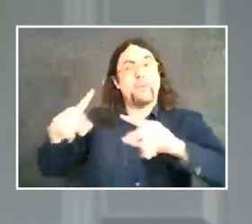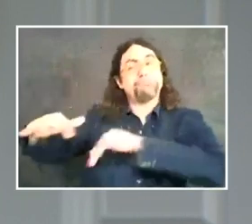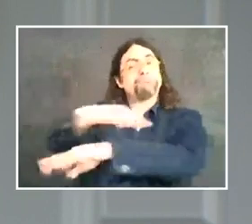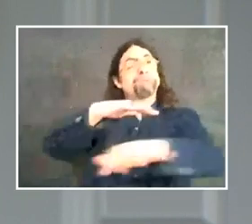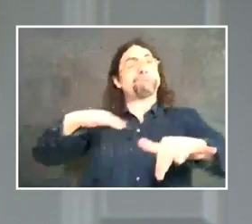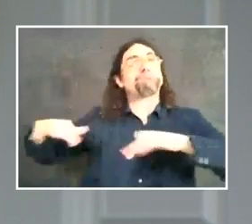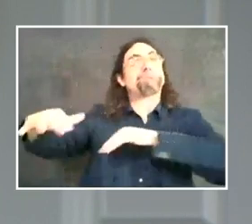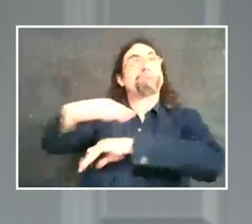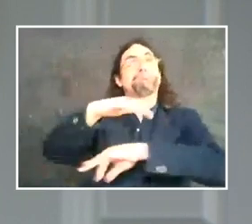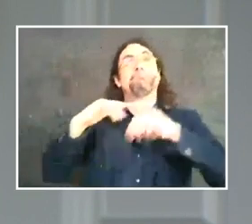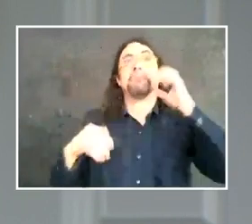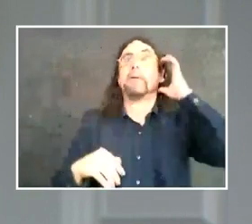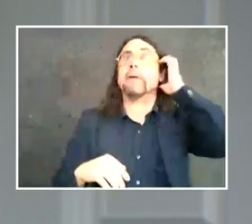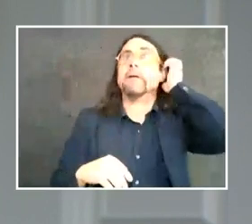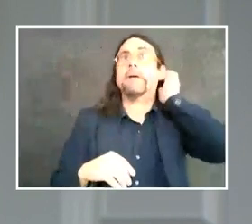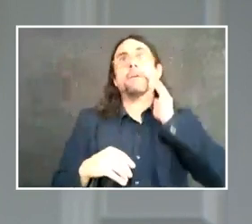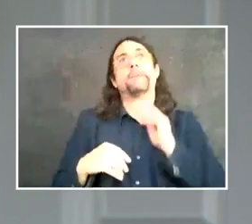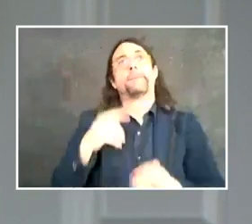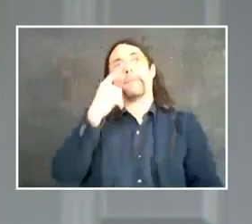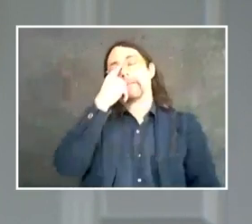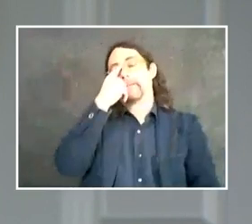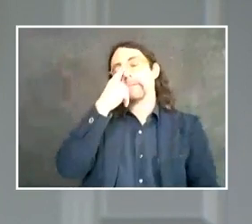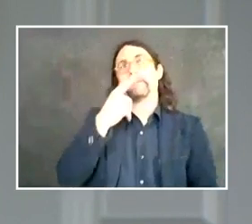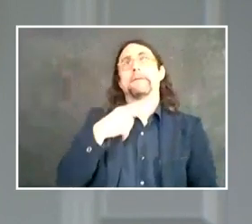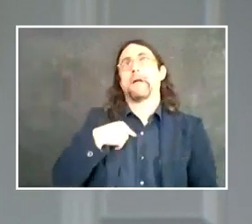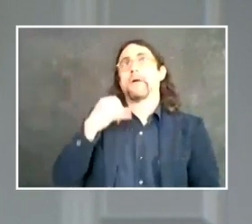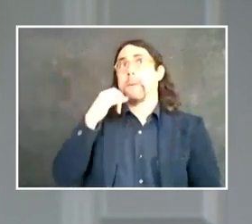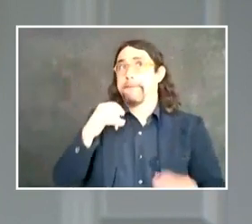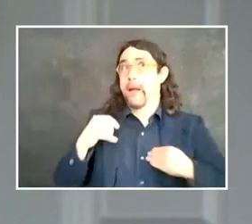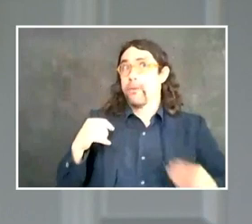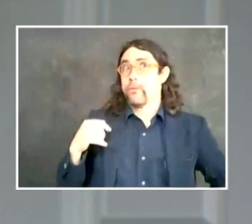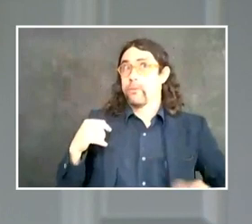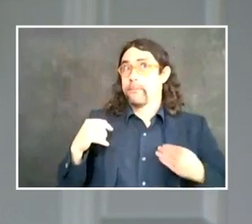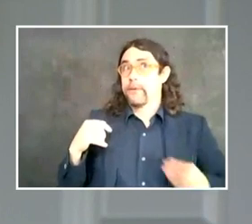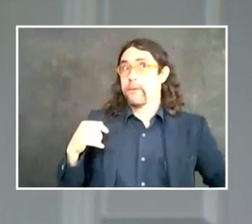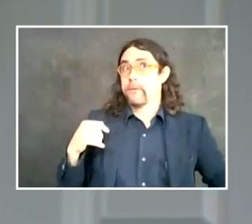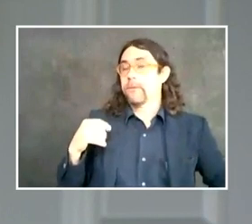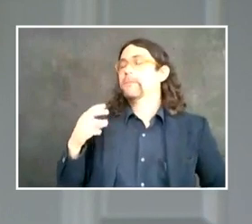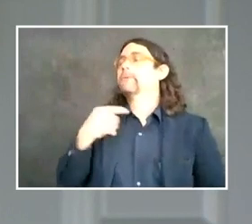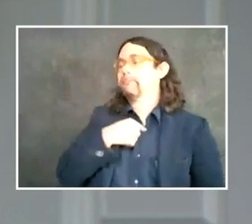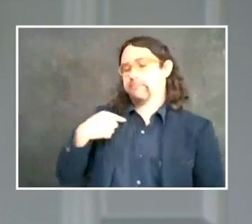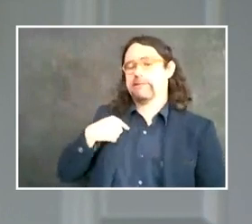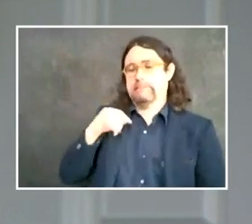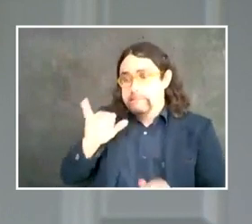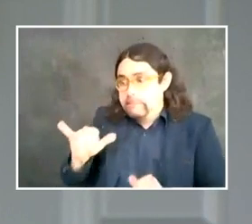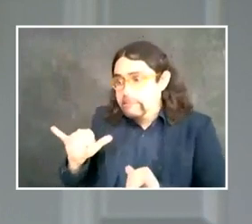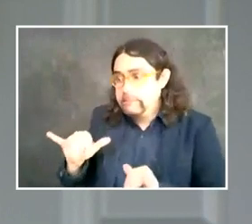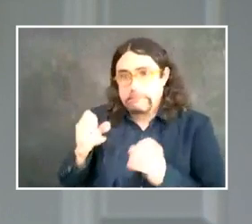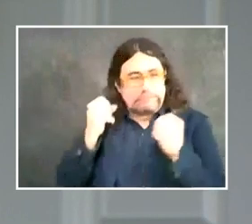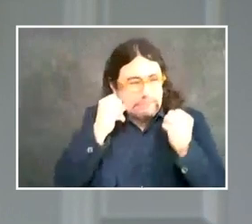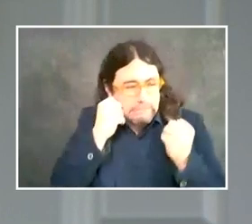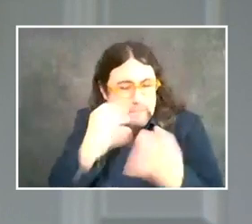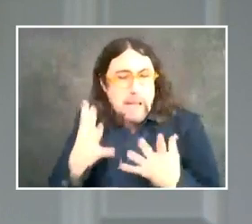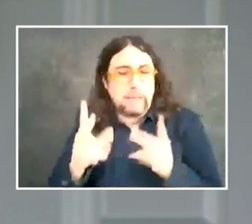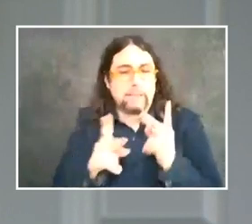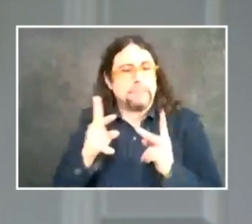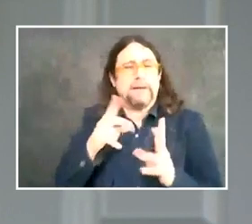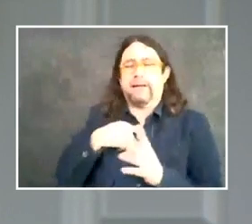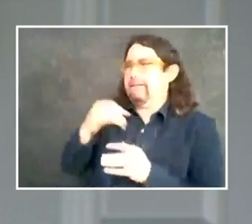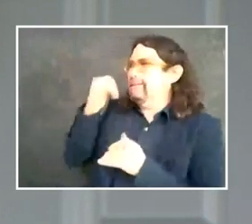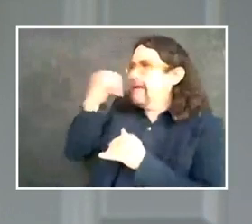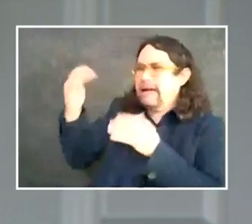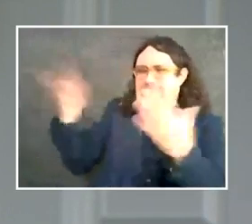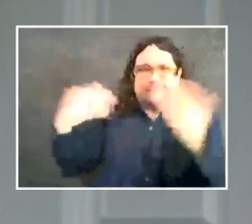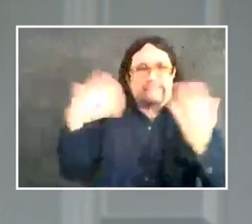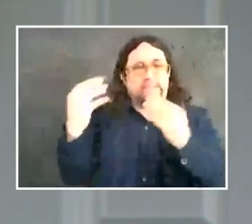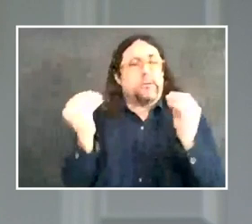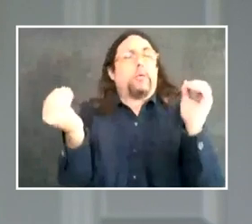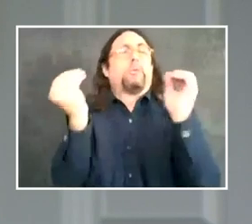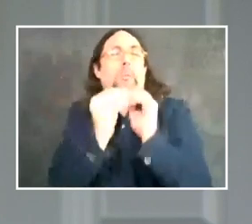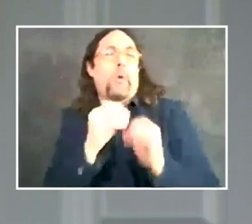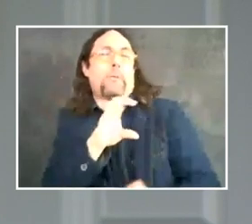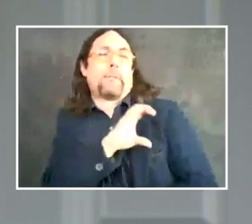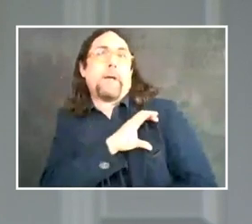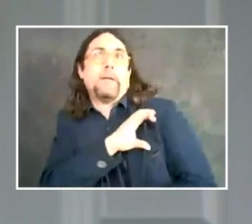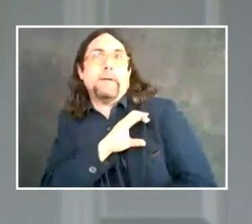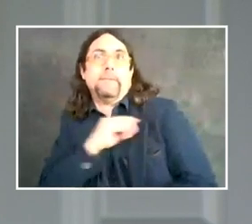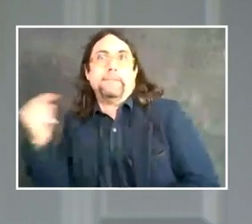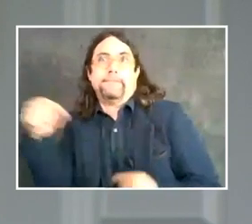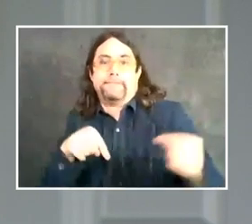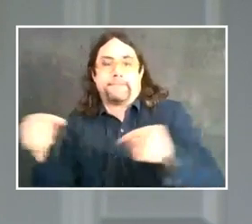CONVERSATIONS WITH MEMBERS OF